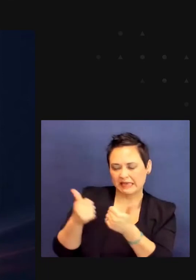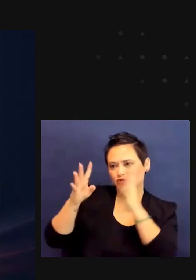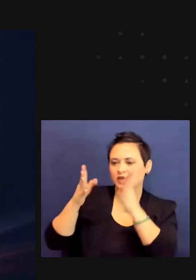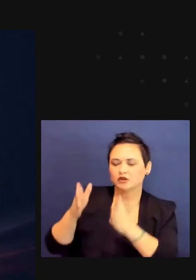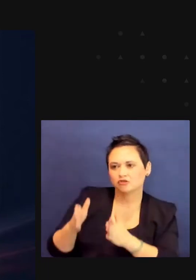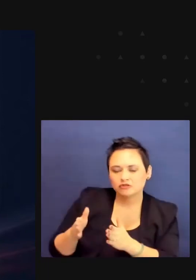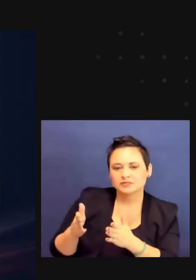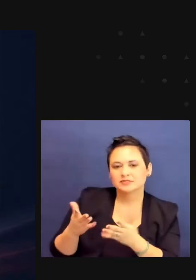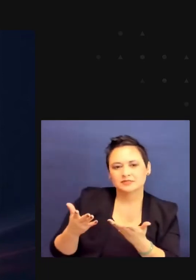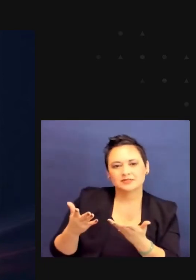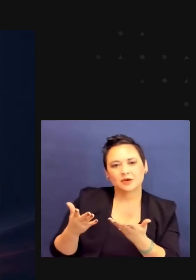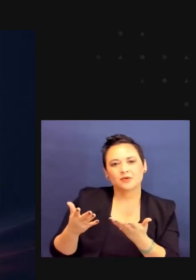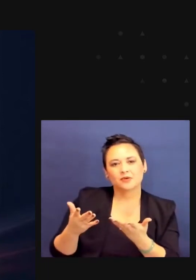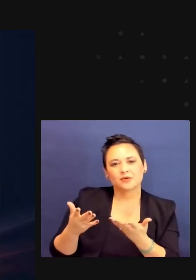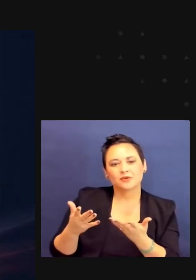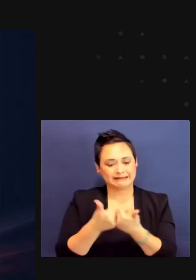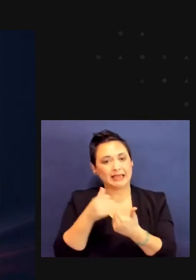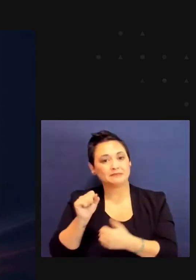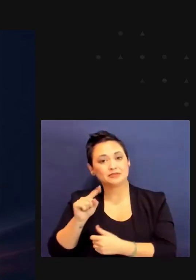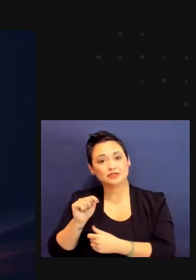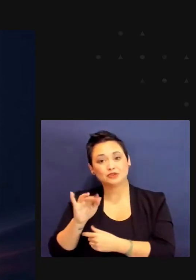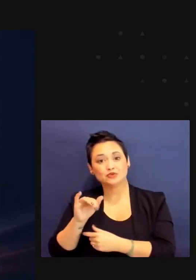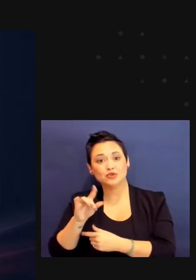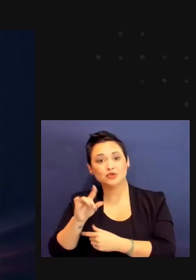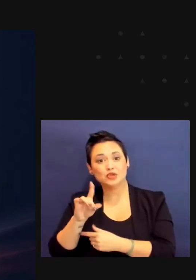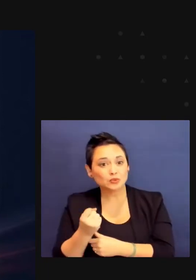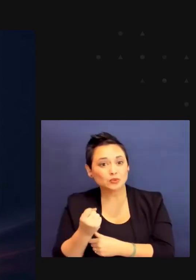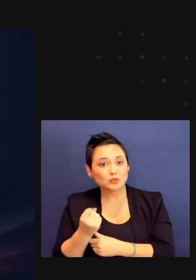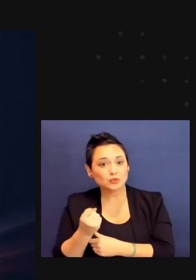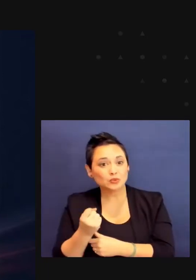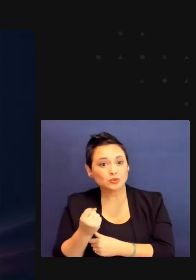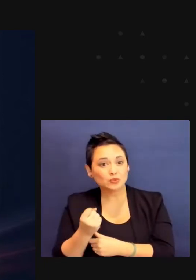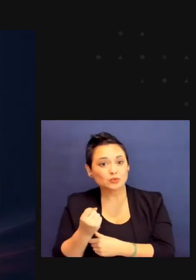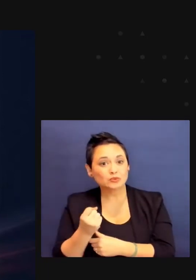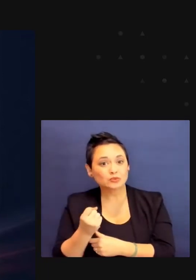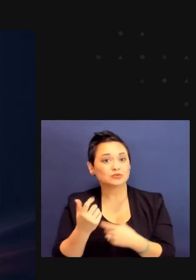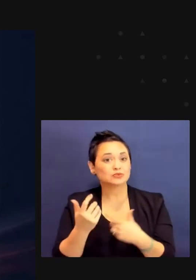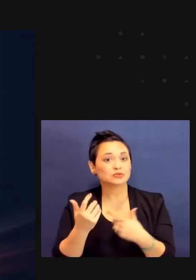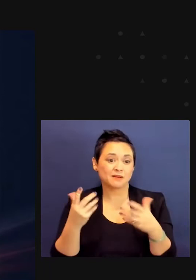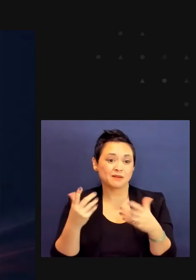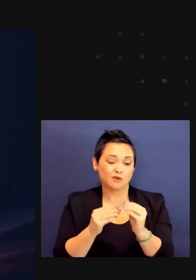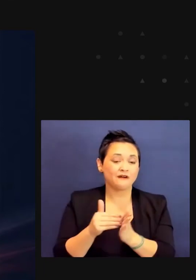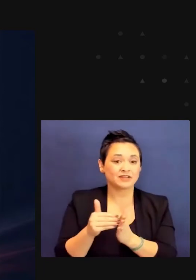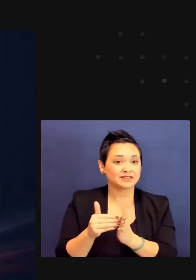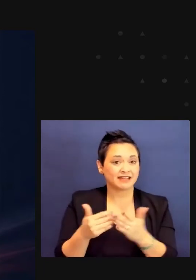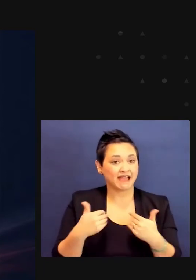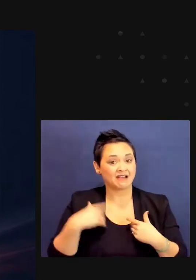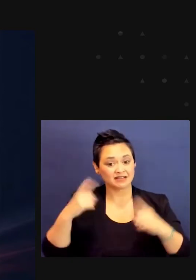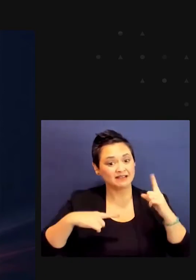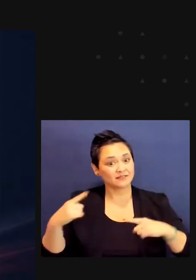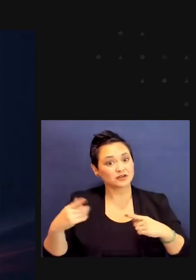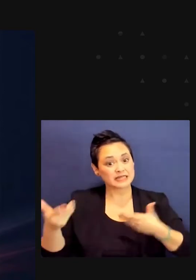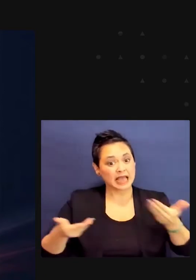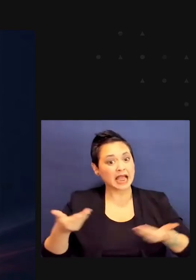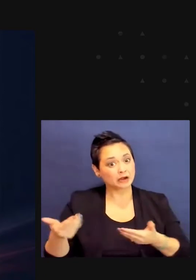that are getting it more often, have diverse hiring practices, and include those diverse employee groups in the design